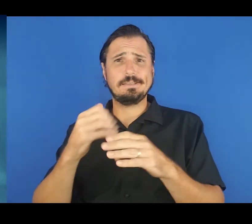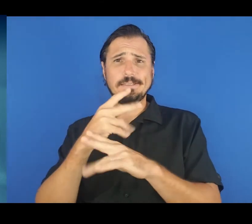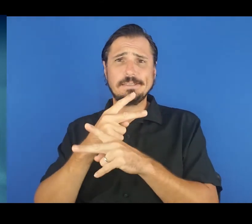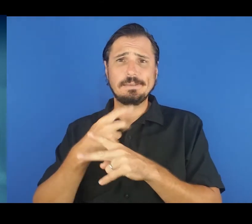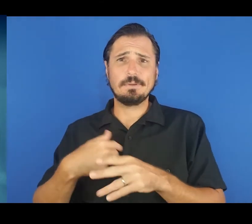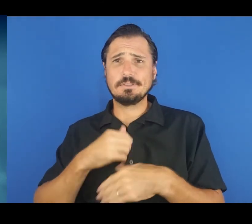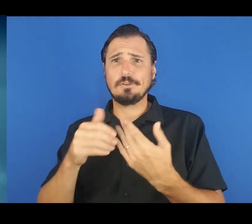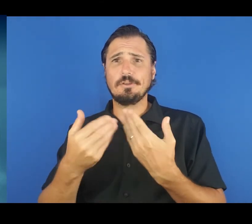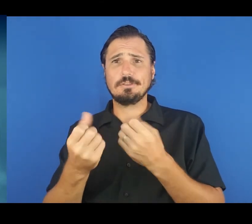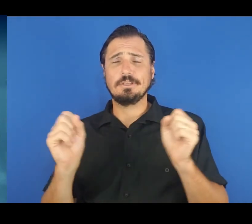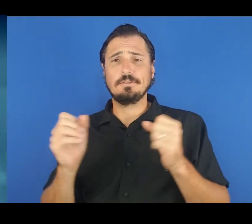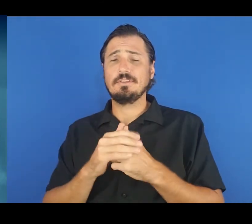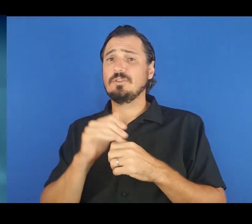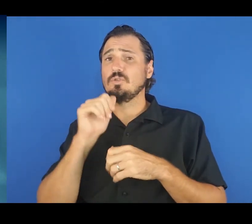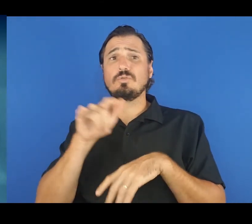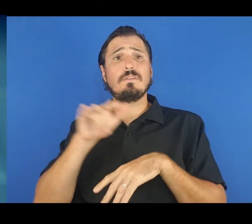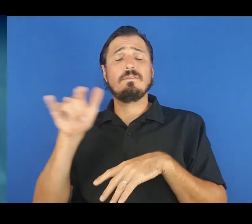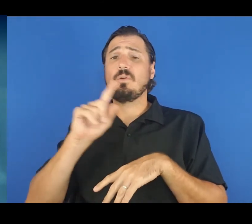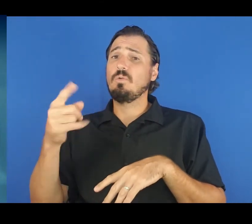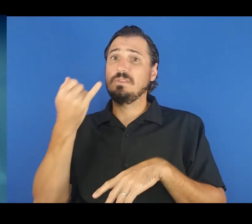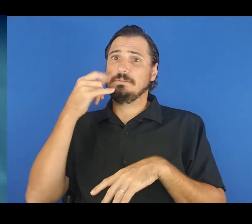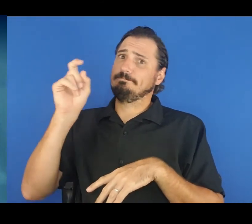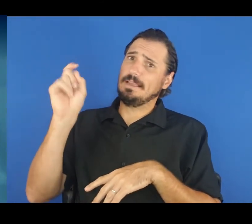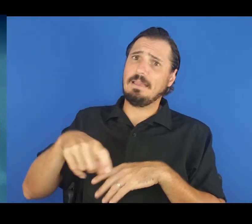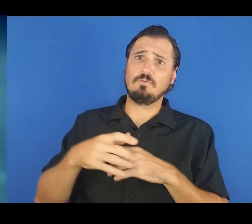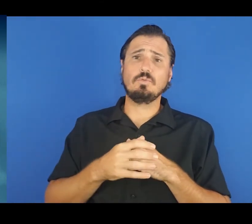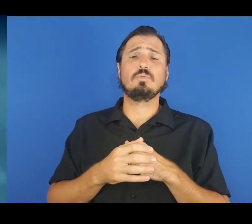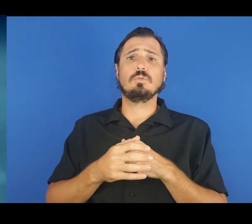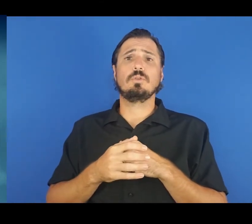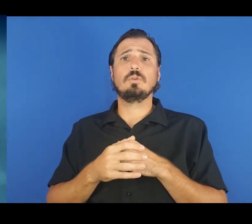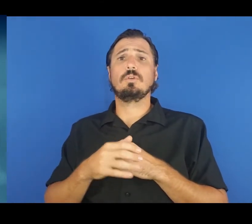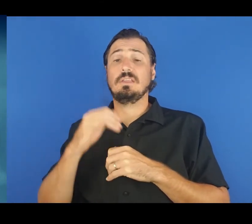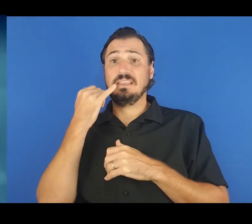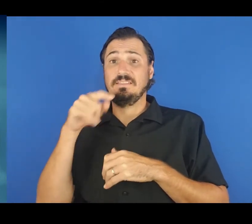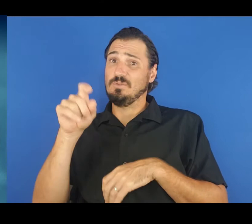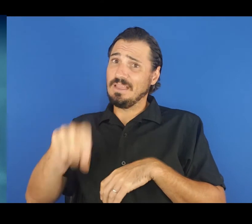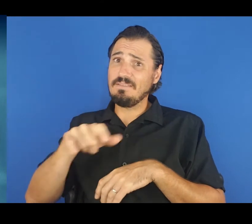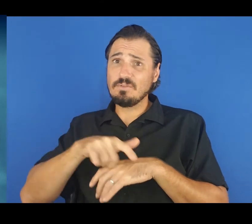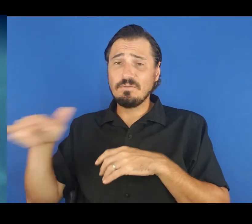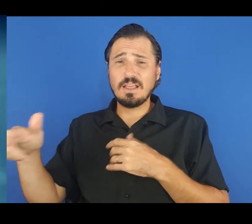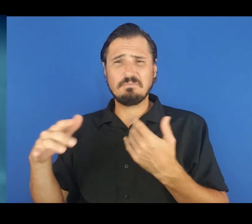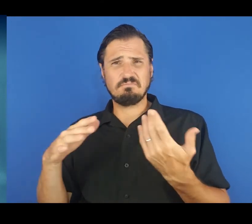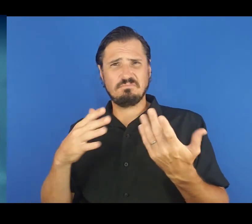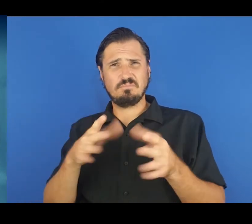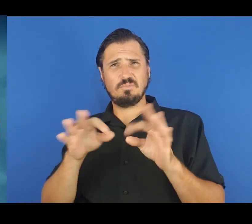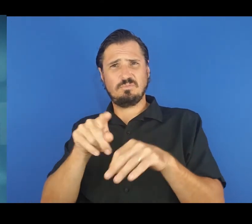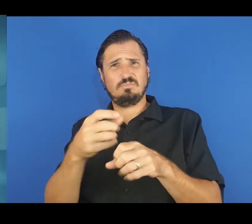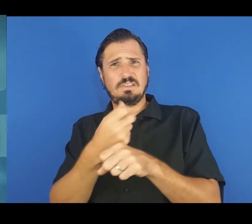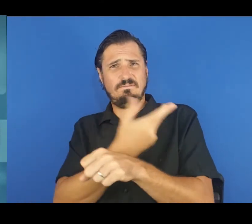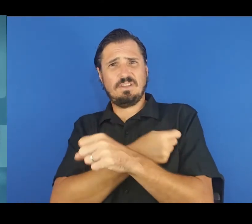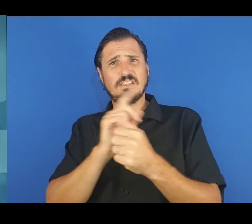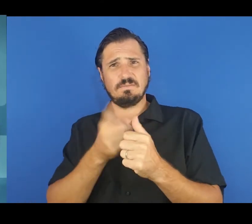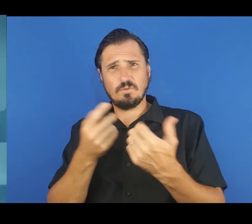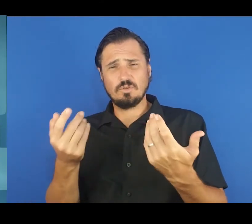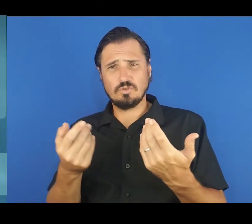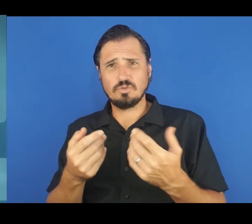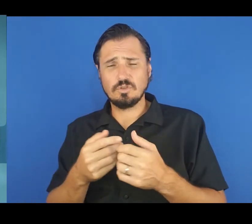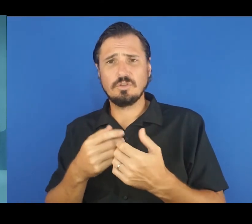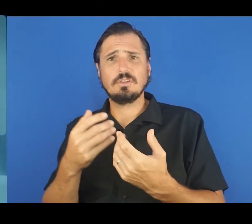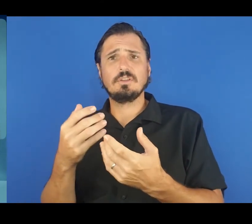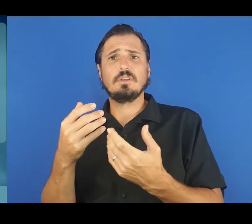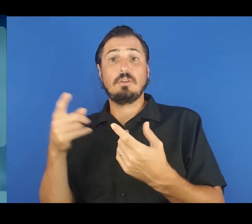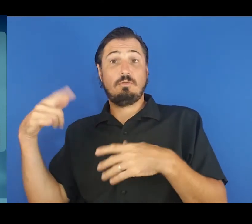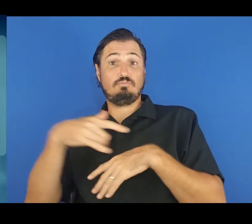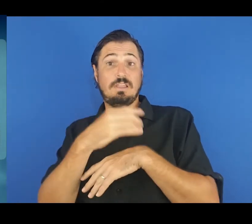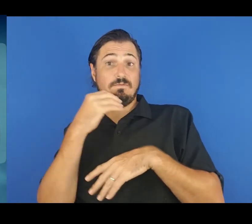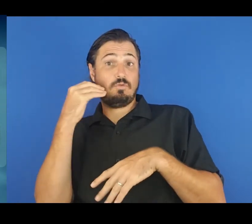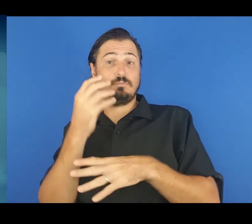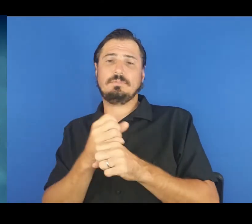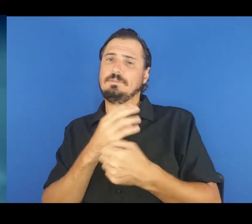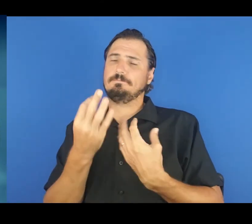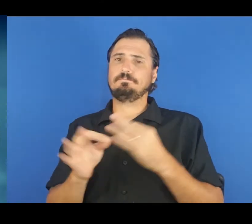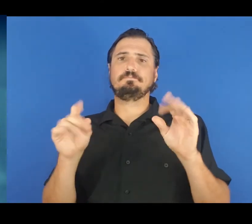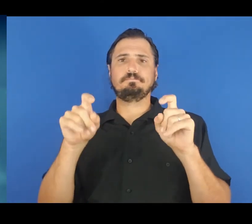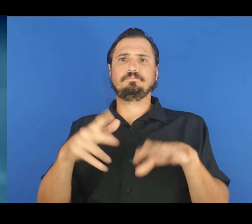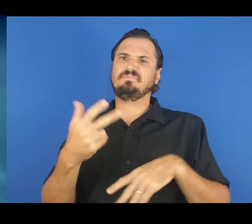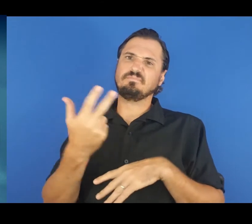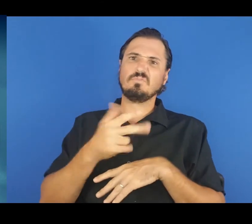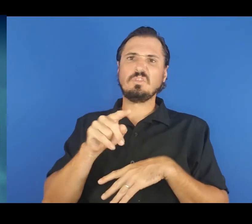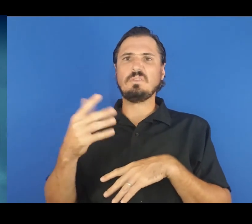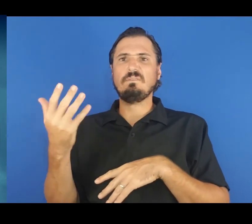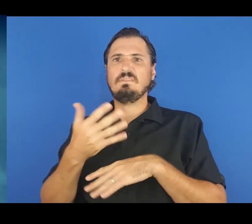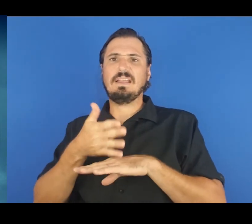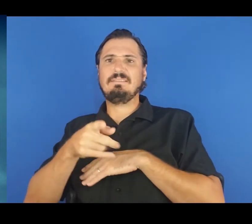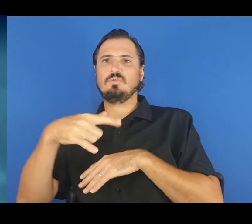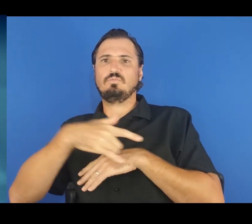DON’T travel unless absolutely necessary. If you MUST travel, get vaccinated first. And take a FREE post-travel test 3 to 5 days after you return to Kauai.